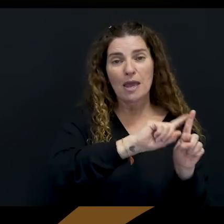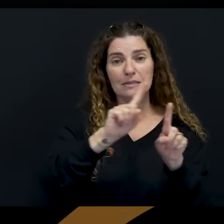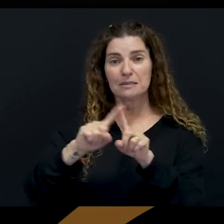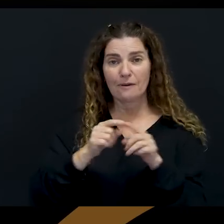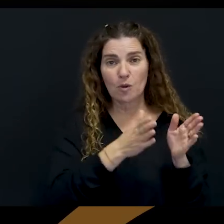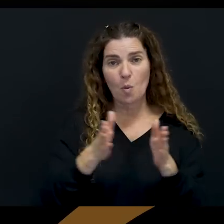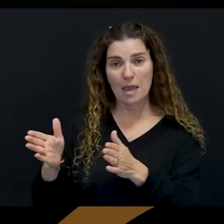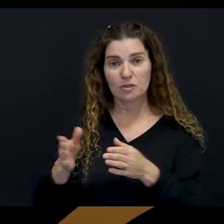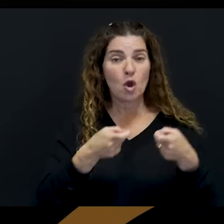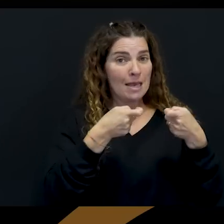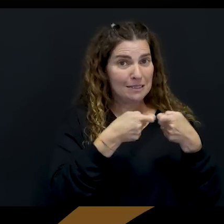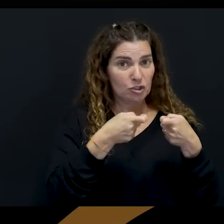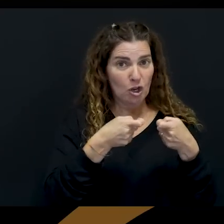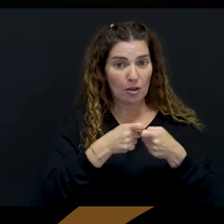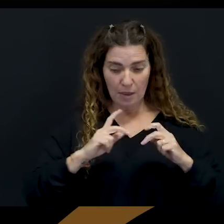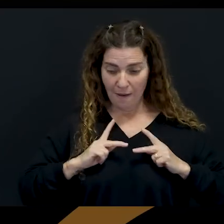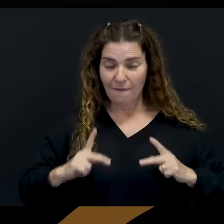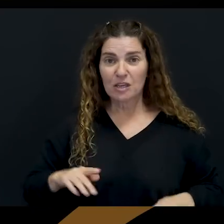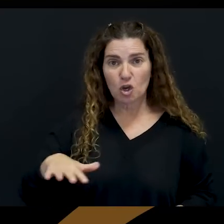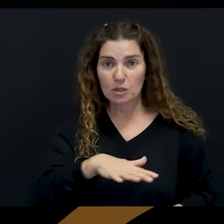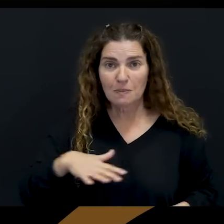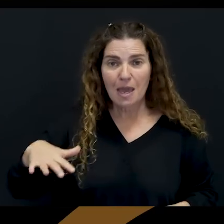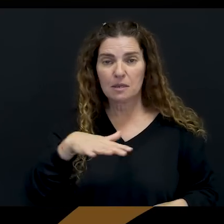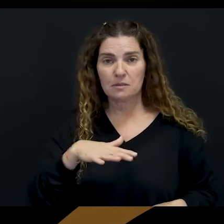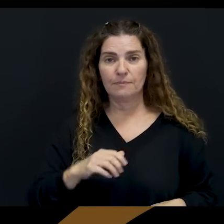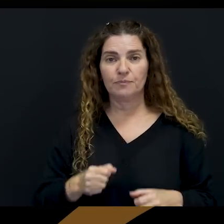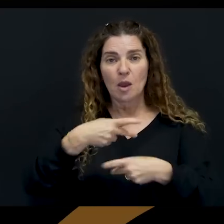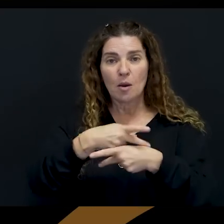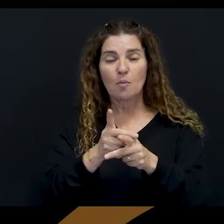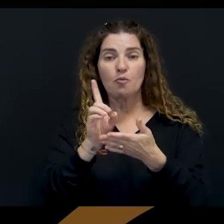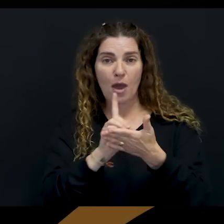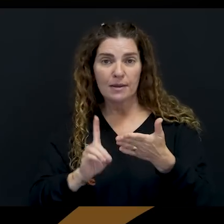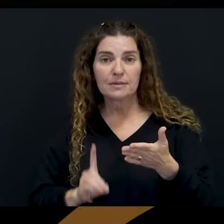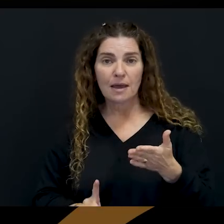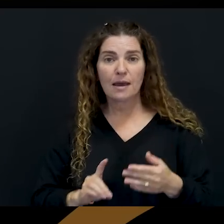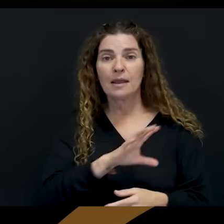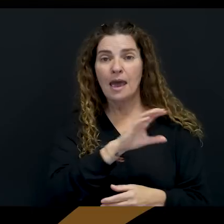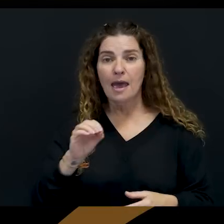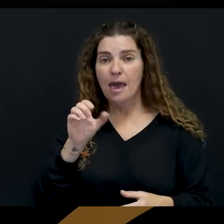From digital landscapes to physical spaces, from product design to corporate culture,